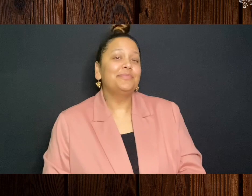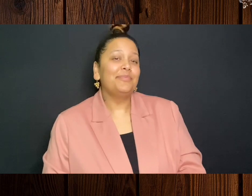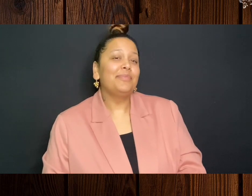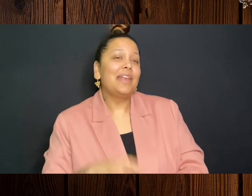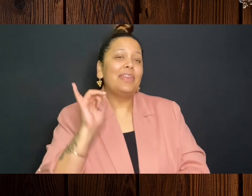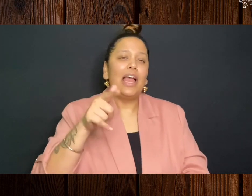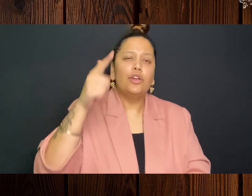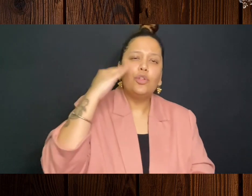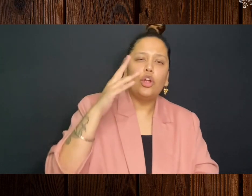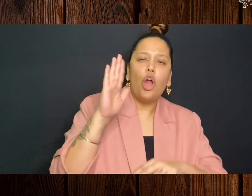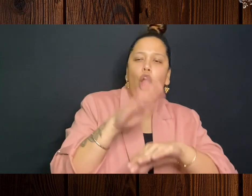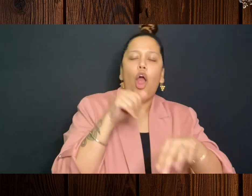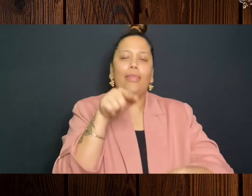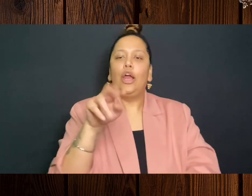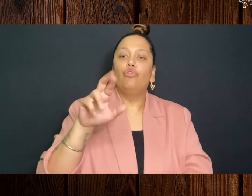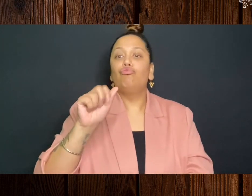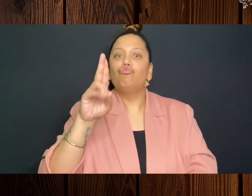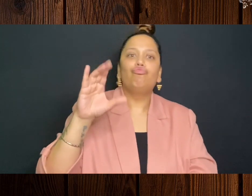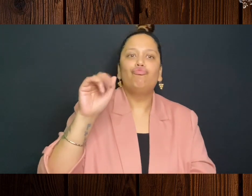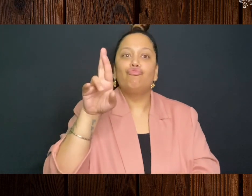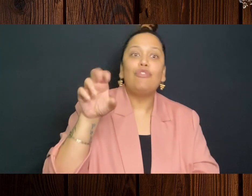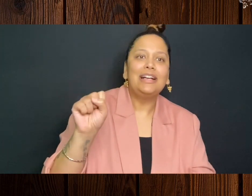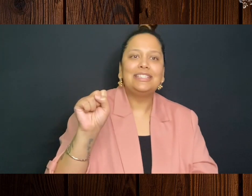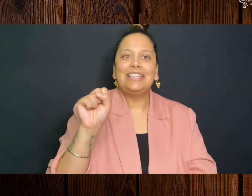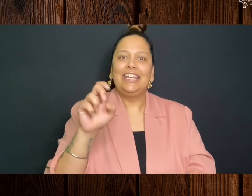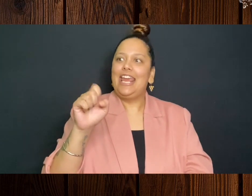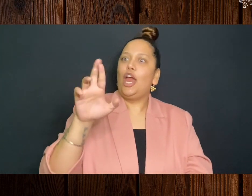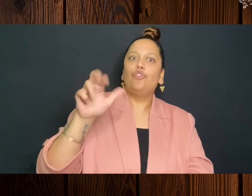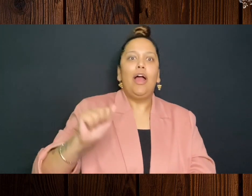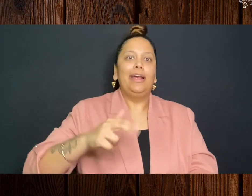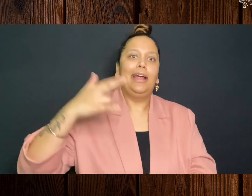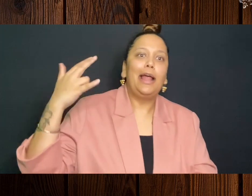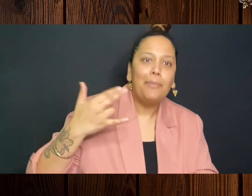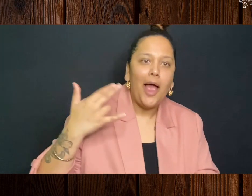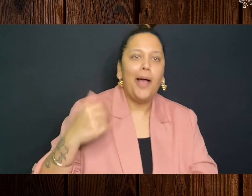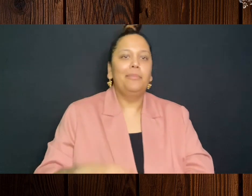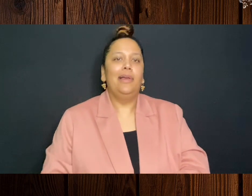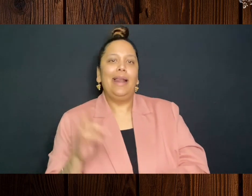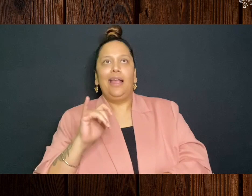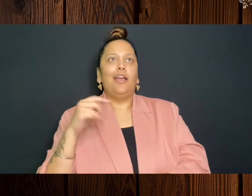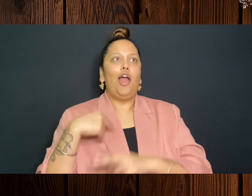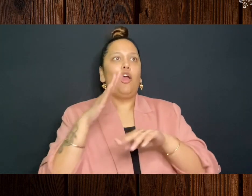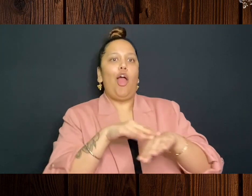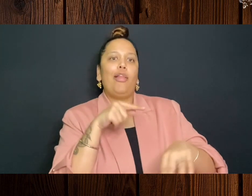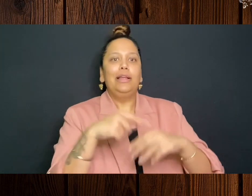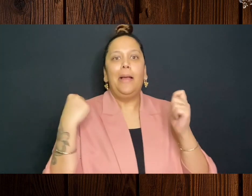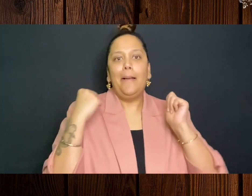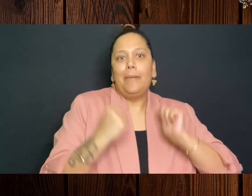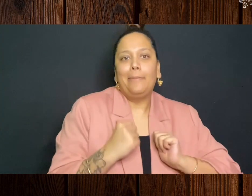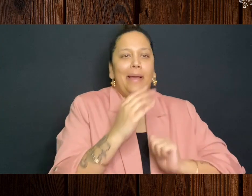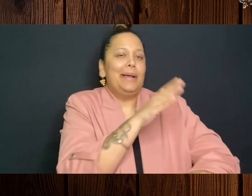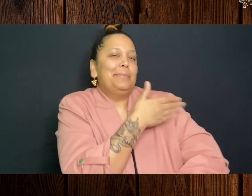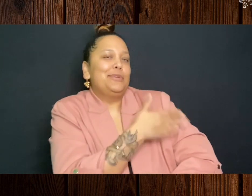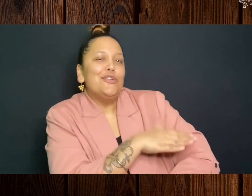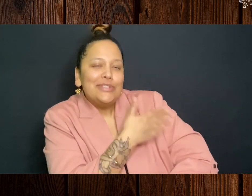you know, they call it the ‘raucous era of Hip-Hop’. There's a lot of when I say like, we call the backpack music, or